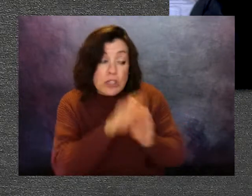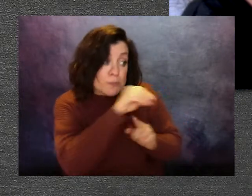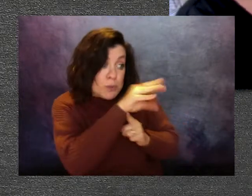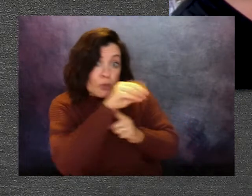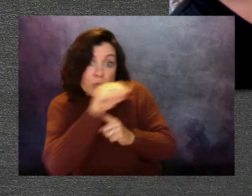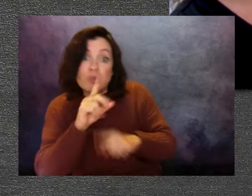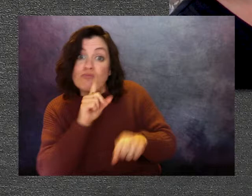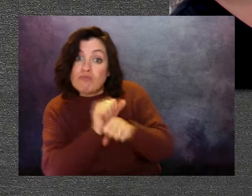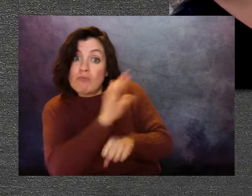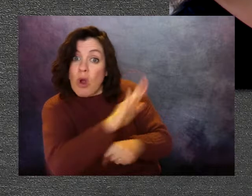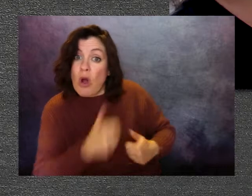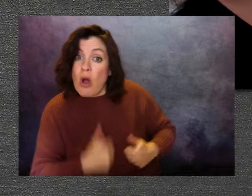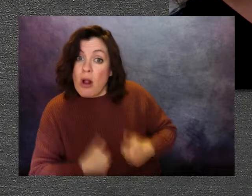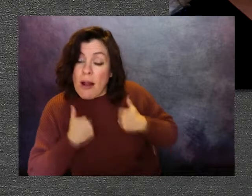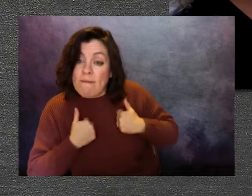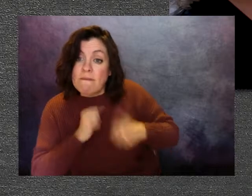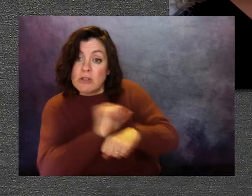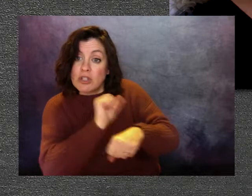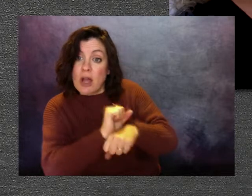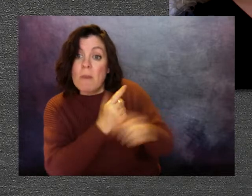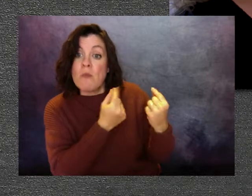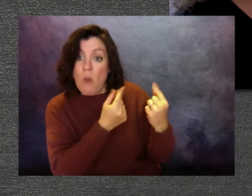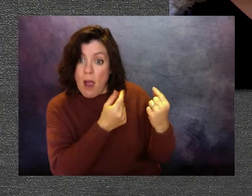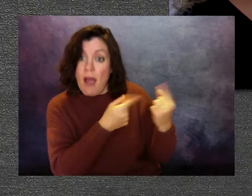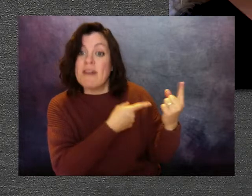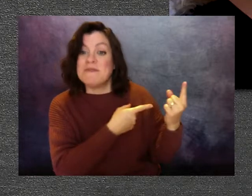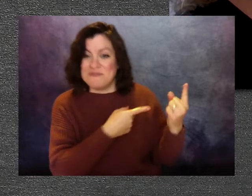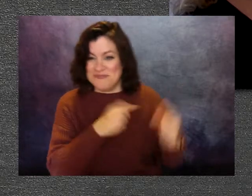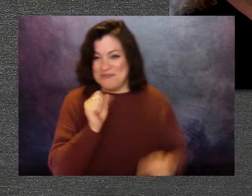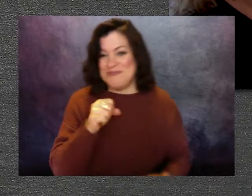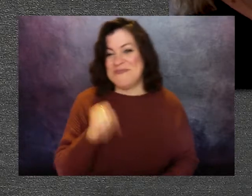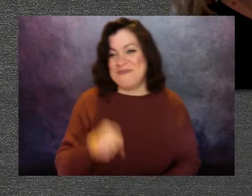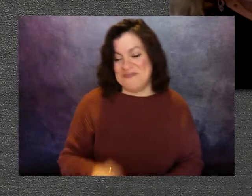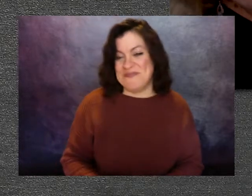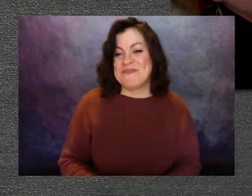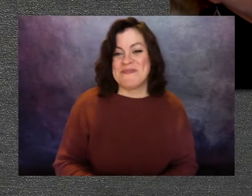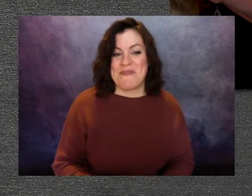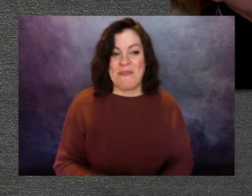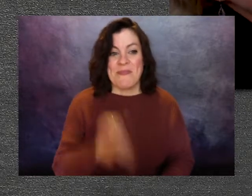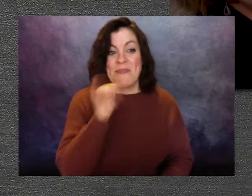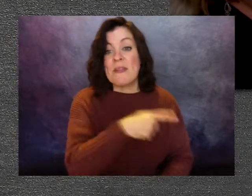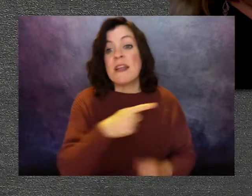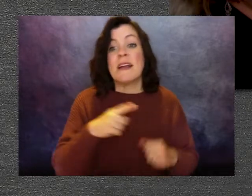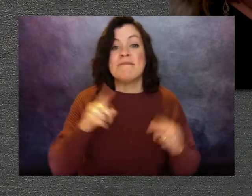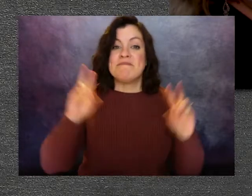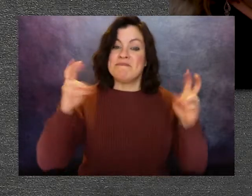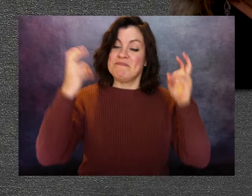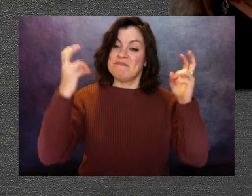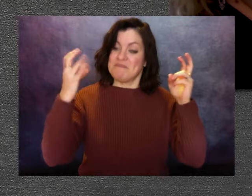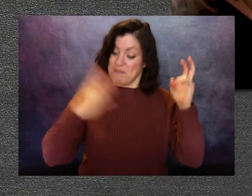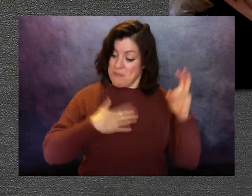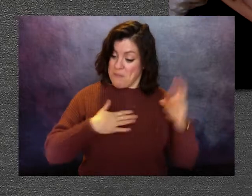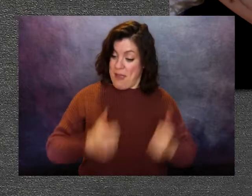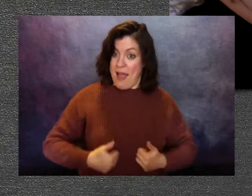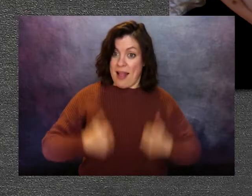So, this is a non-fiction book. A Day in the Life of a Veterinarian by Heather Adamson.